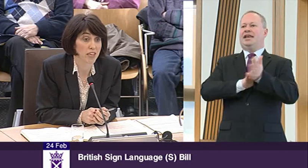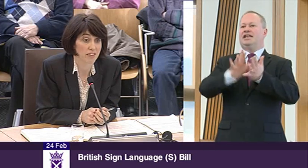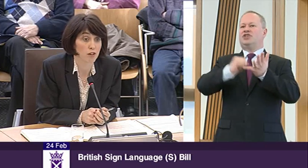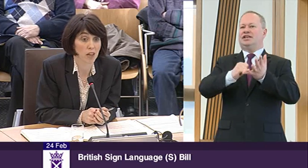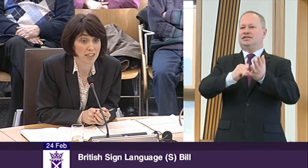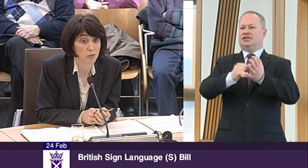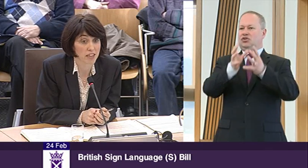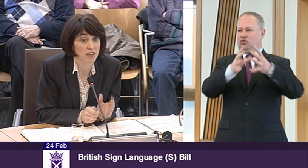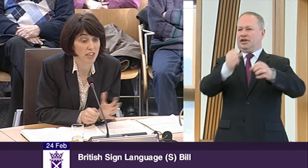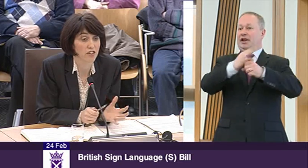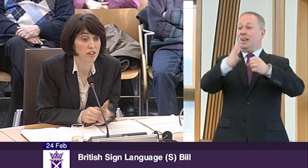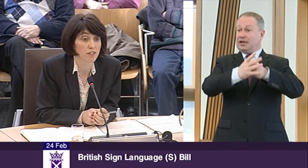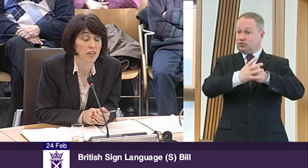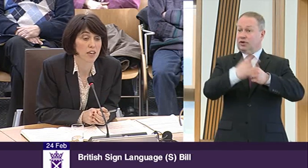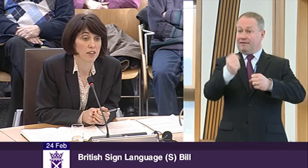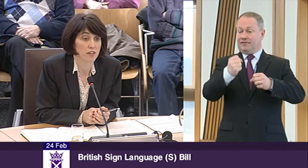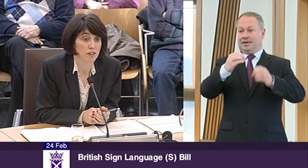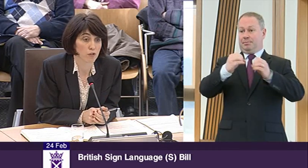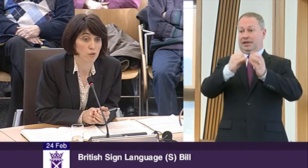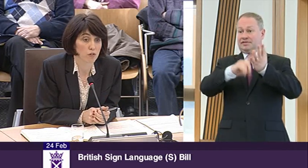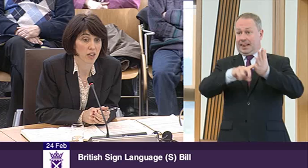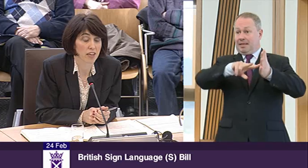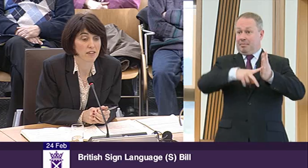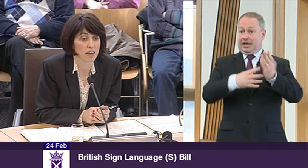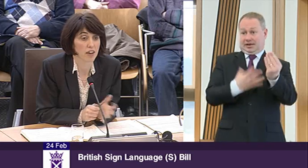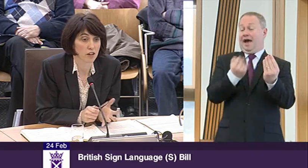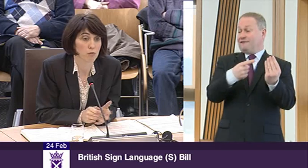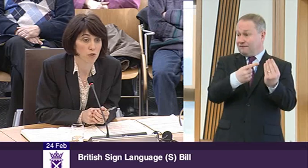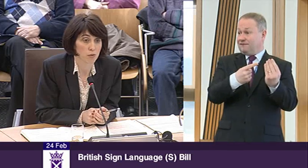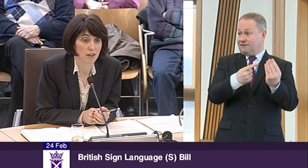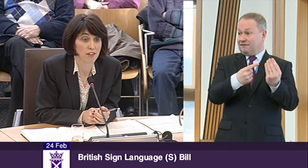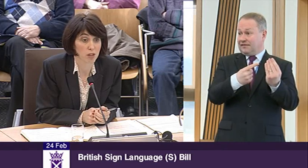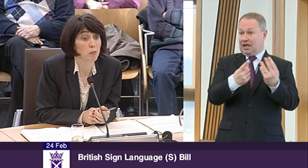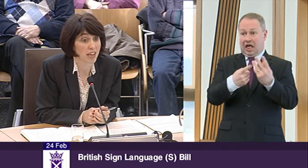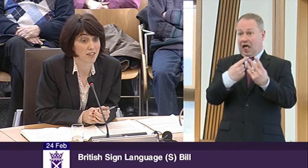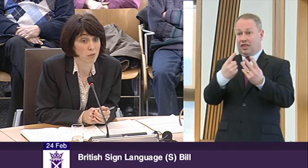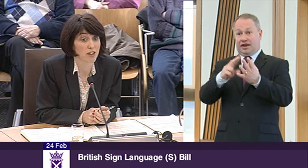and Clyde, for instance, has a BSL plan in place and that action flows from that. Other